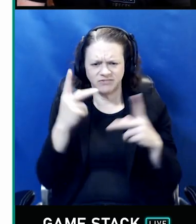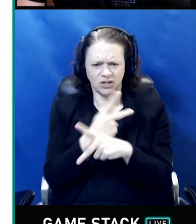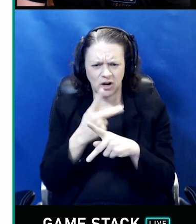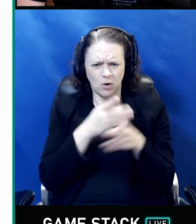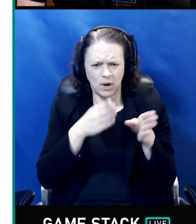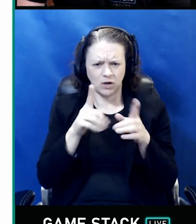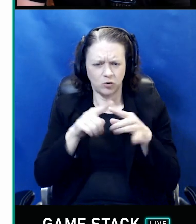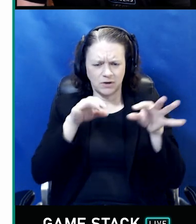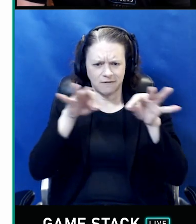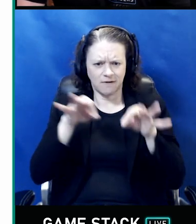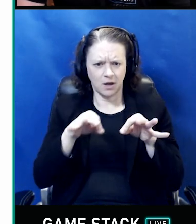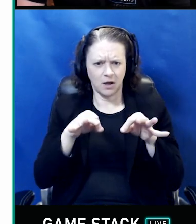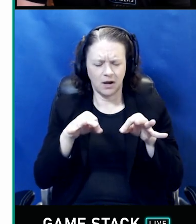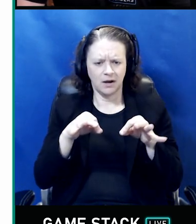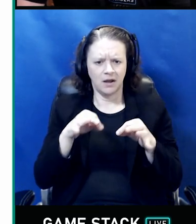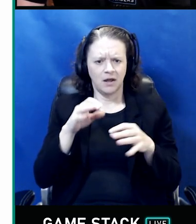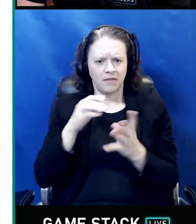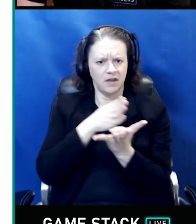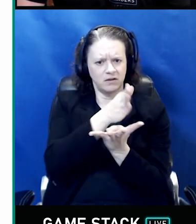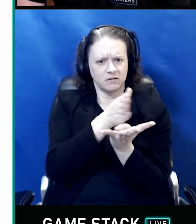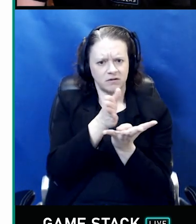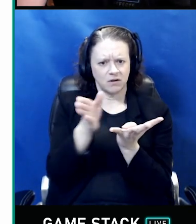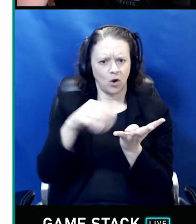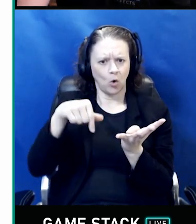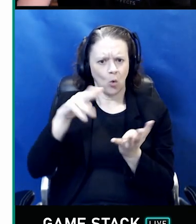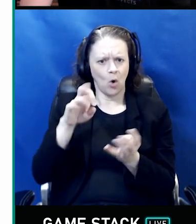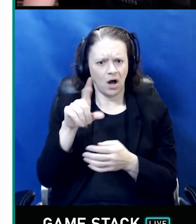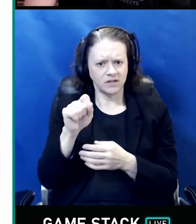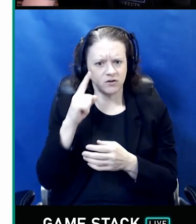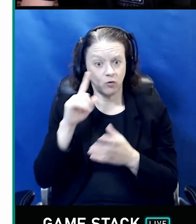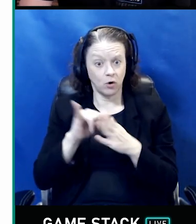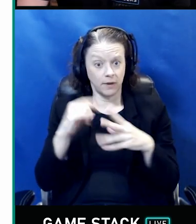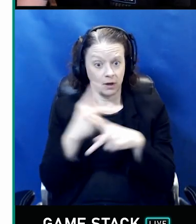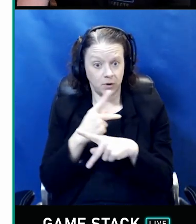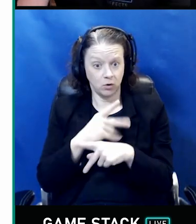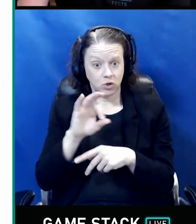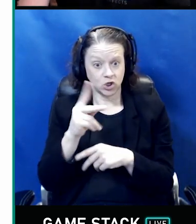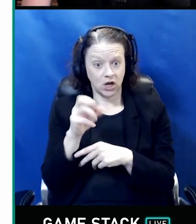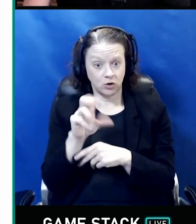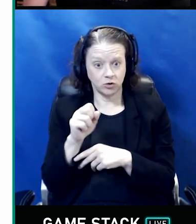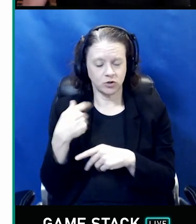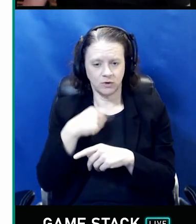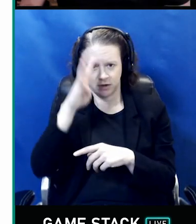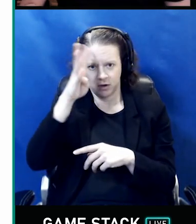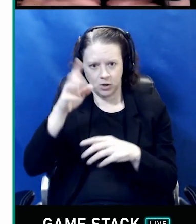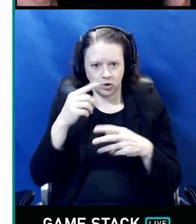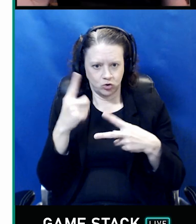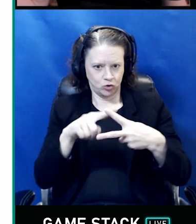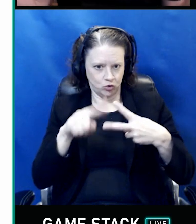for the sake of compute shaders. And we came up with two different ways of doing it. So first of all, if you just want to say "Hey look,